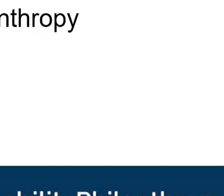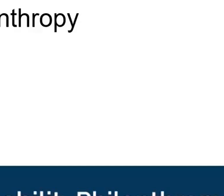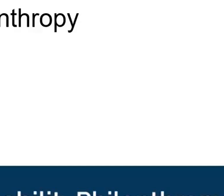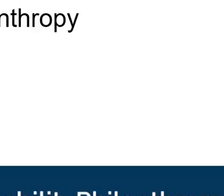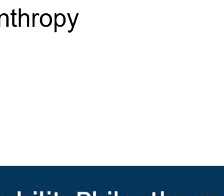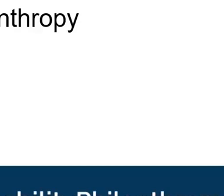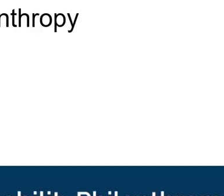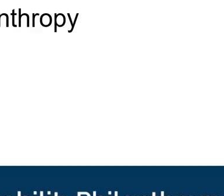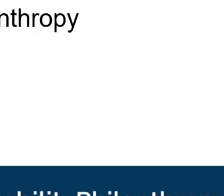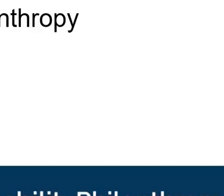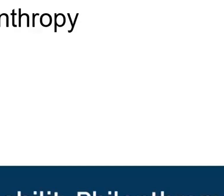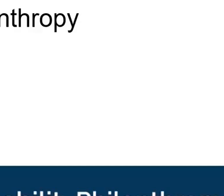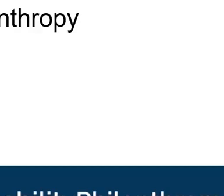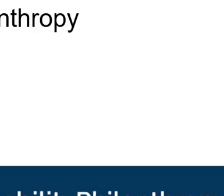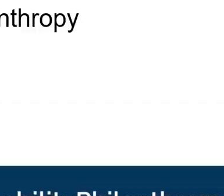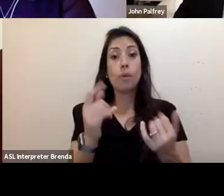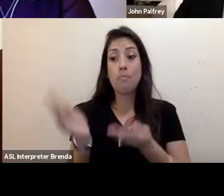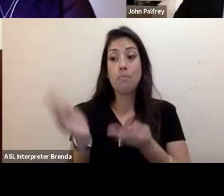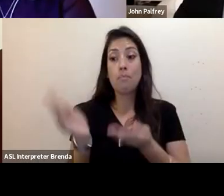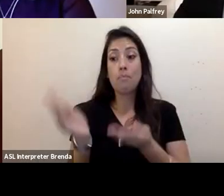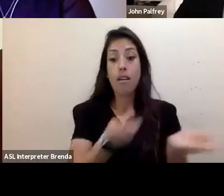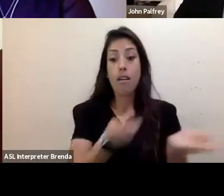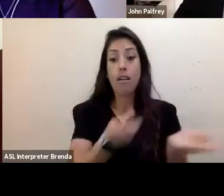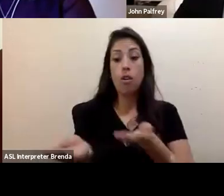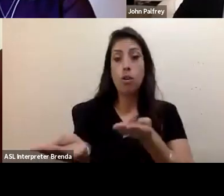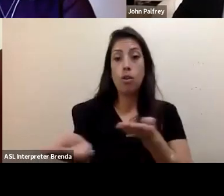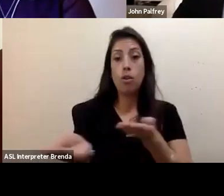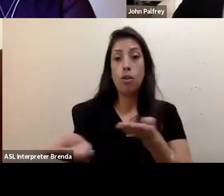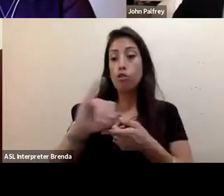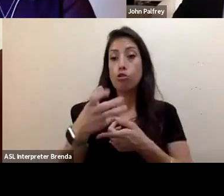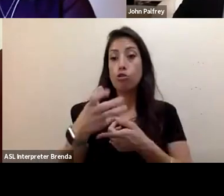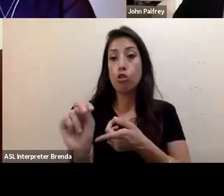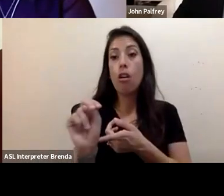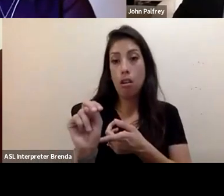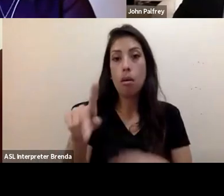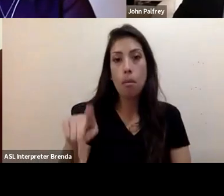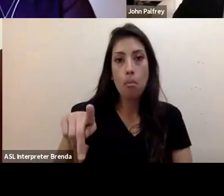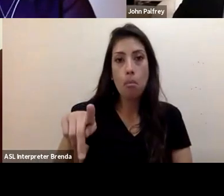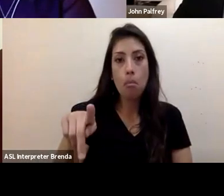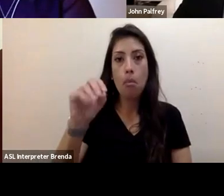I'm delighted to introduce John Palfrey, President of the John D and Catherine T MacArthur Foundation;